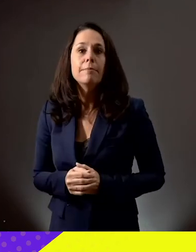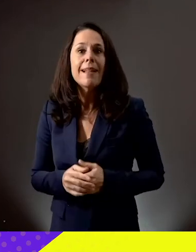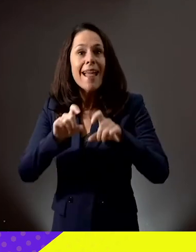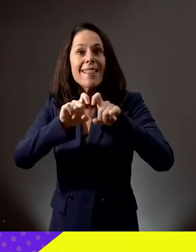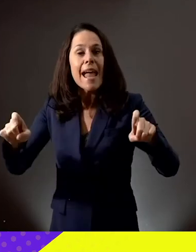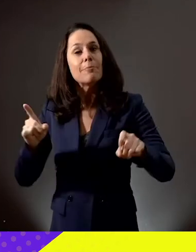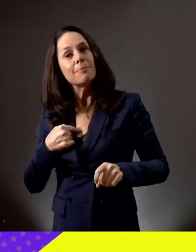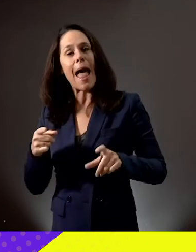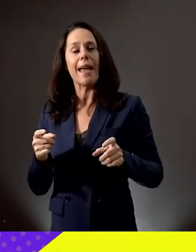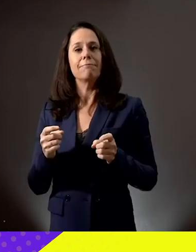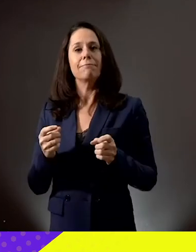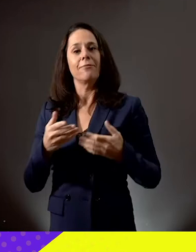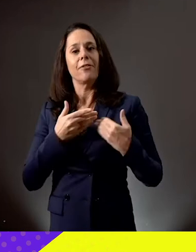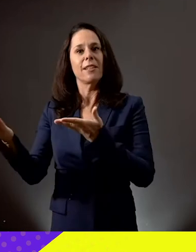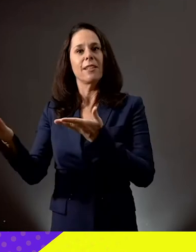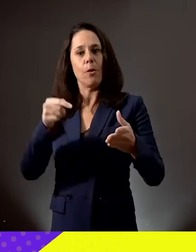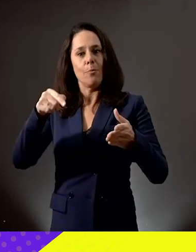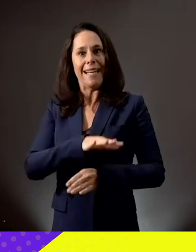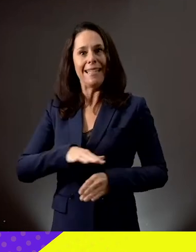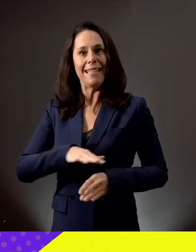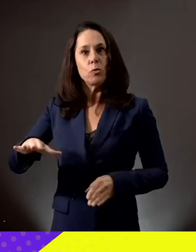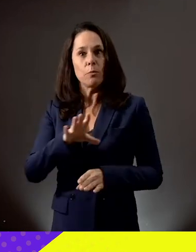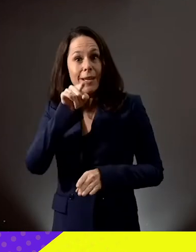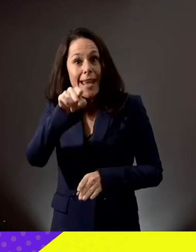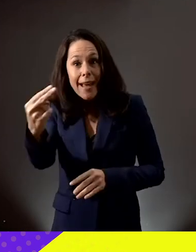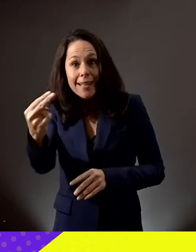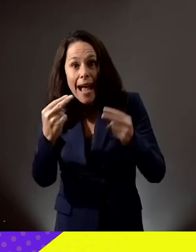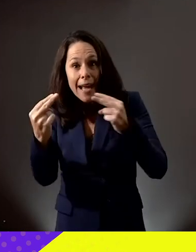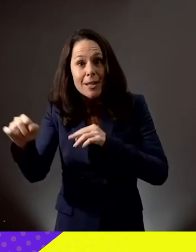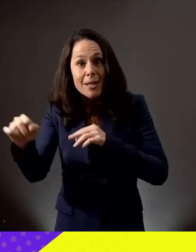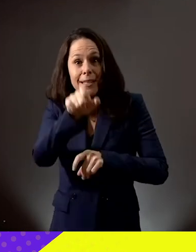but also you people watching this Diversity Day 2021.